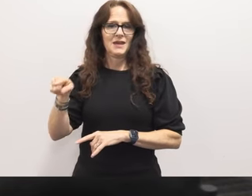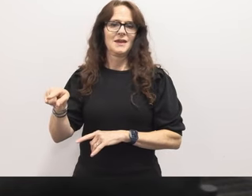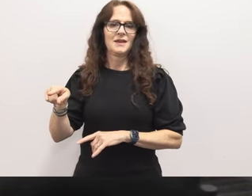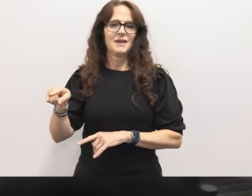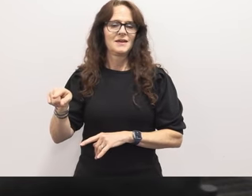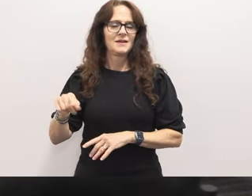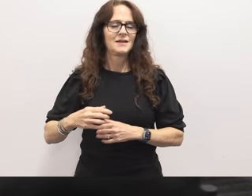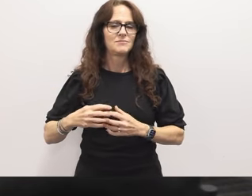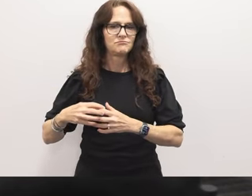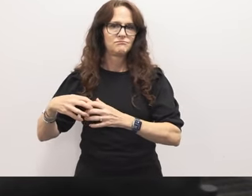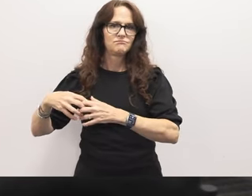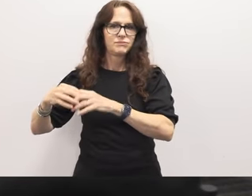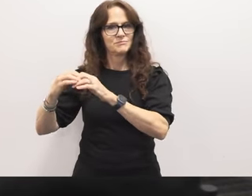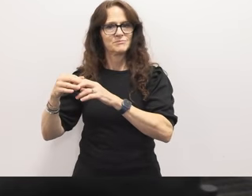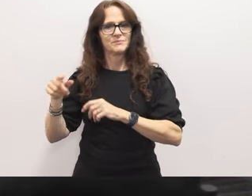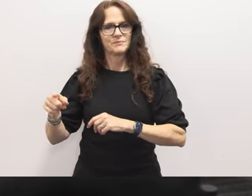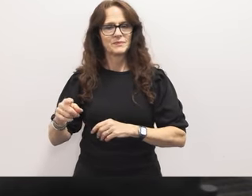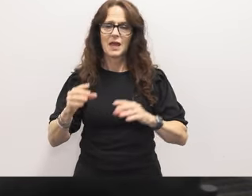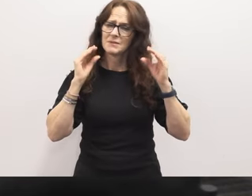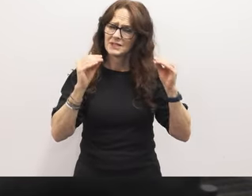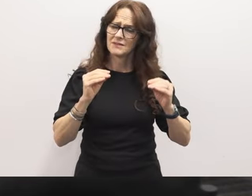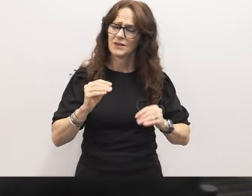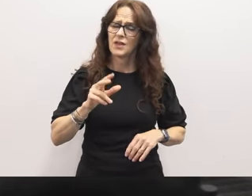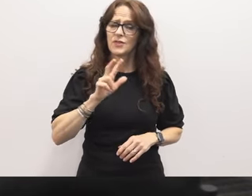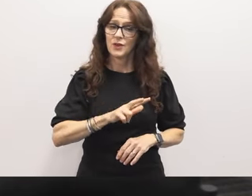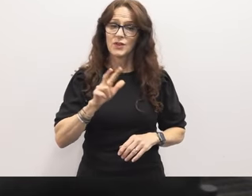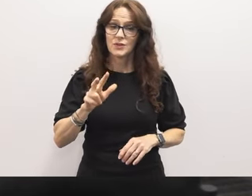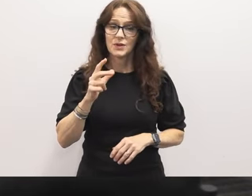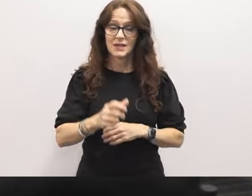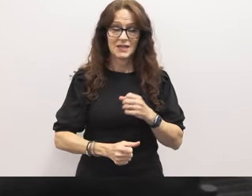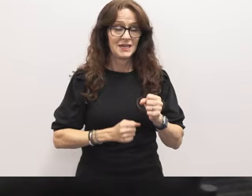And so I can tell you, I mean, like I said, I've been teaching for 33 years.